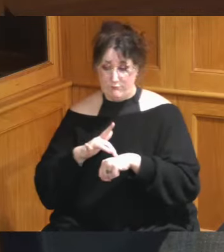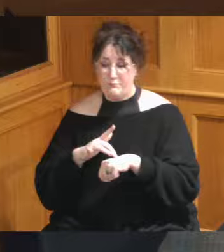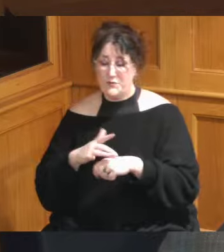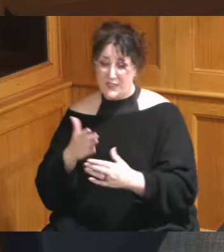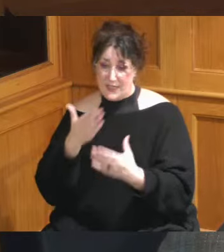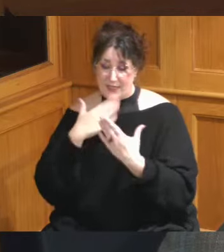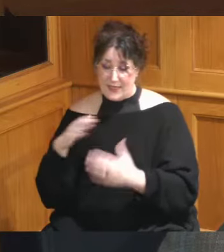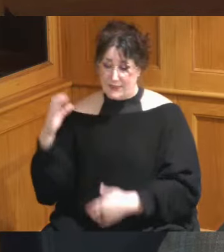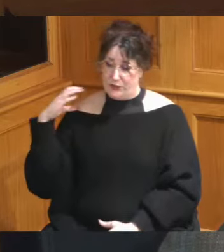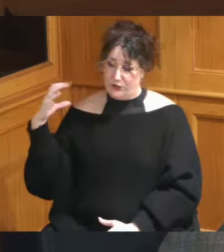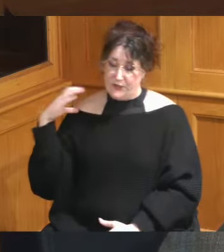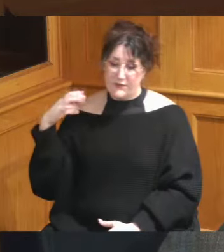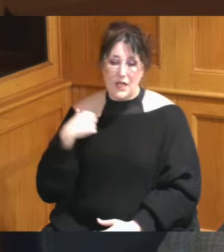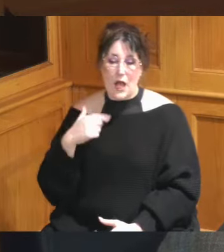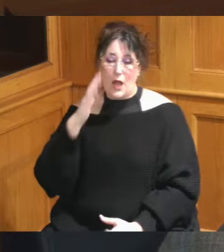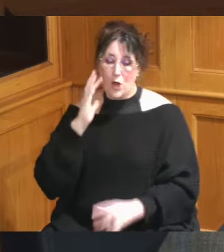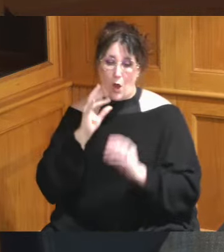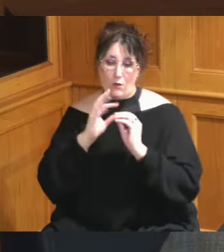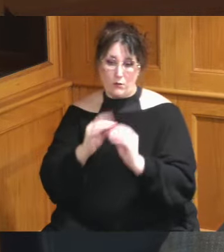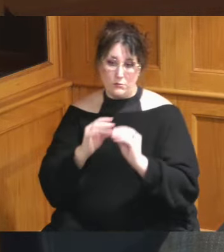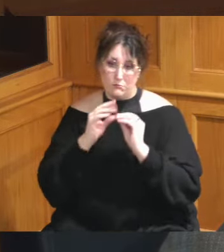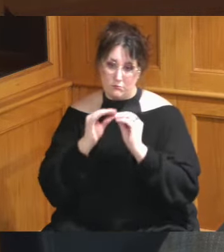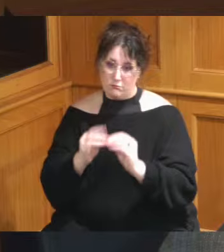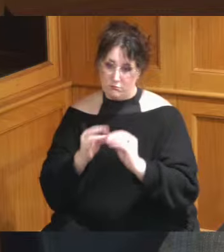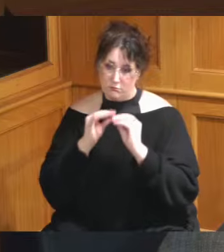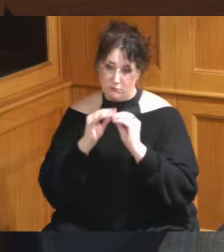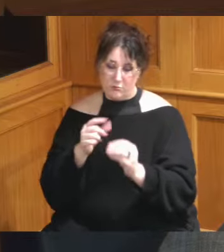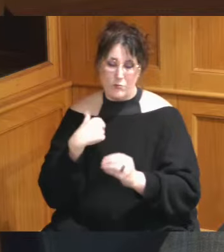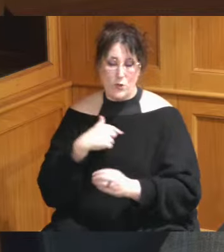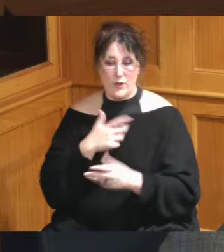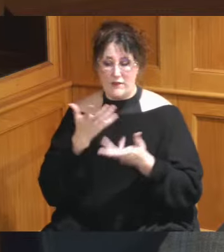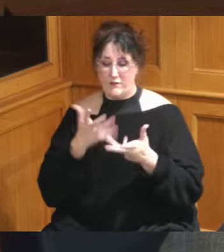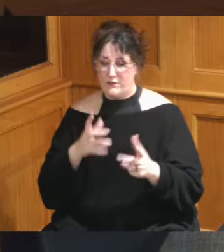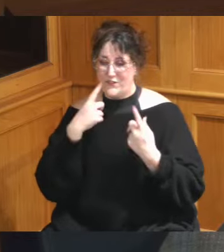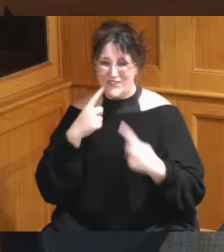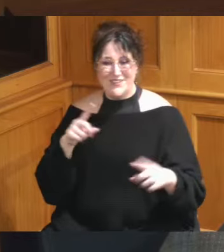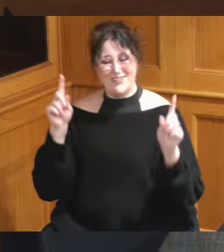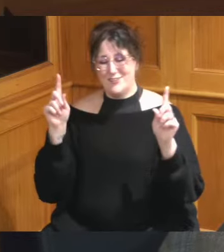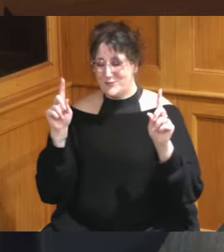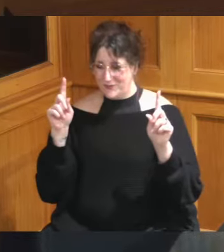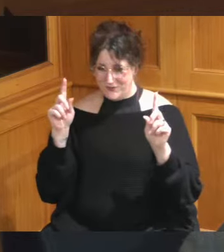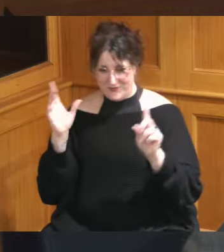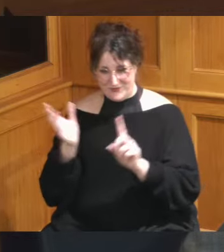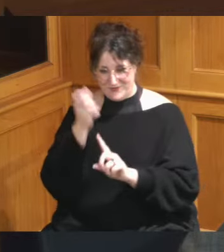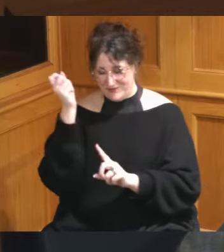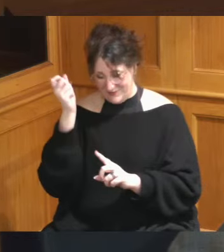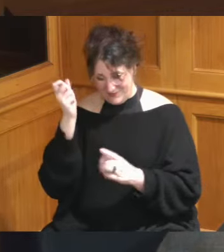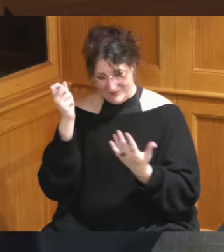chiefs. I know it's a lot of back and forth. we've gotten there. We got, you know, u and what we do